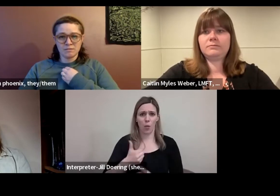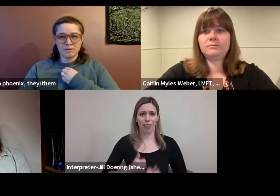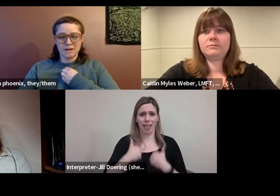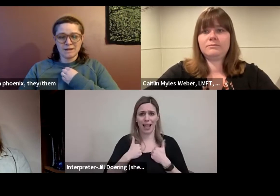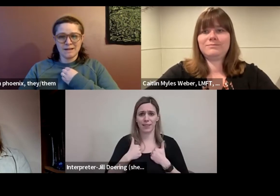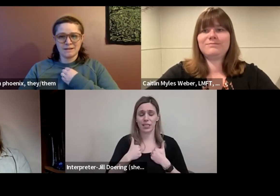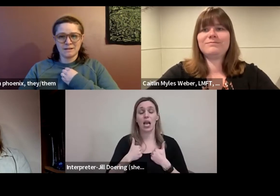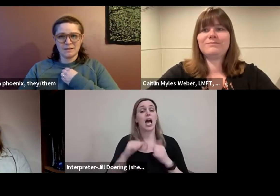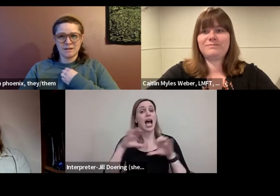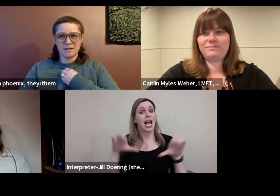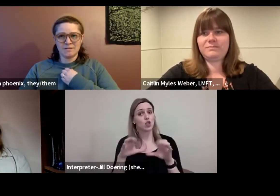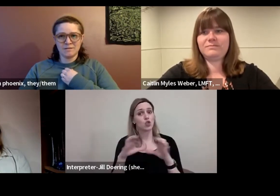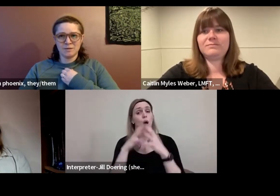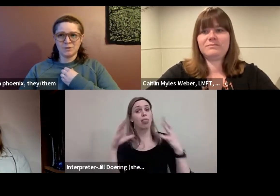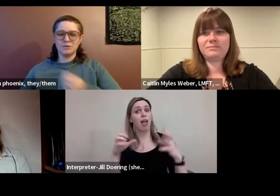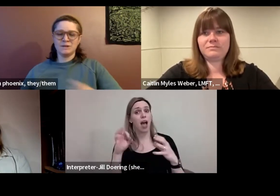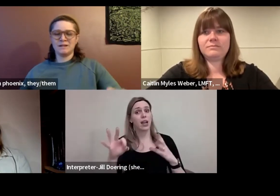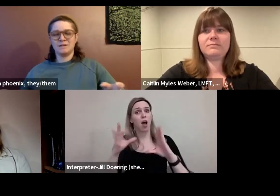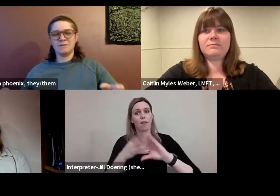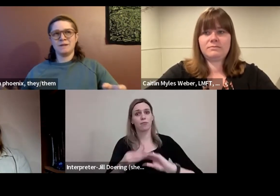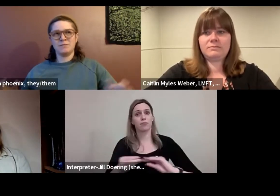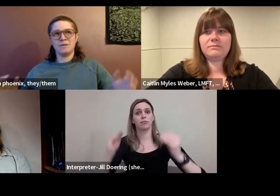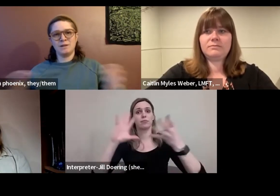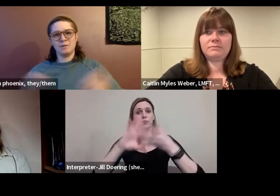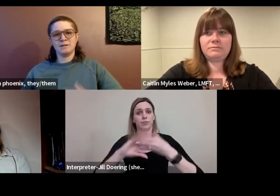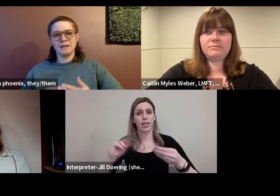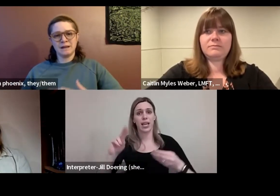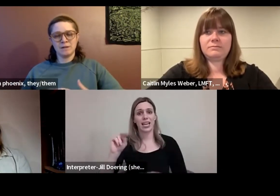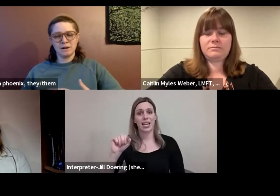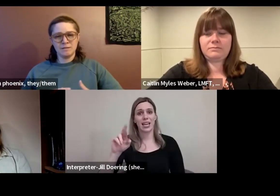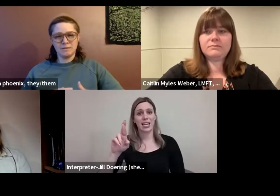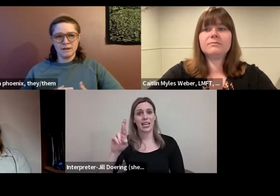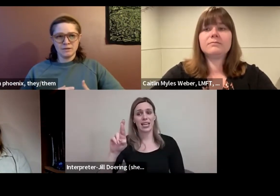So again, those two tend to fit really well together.